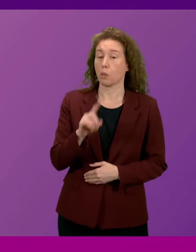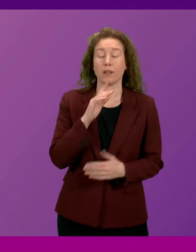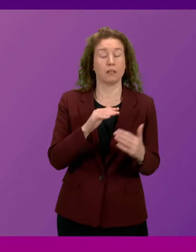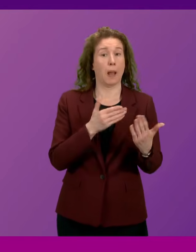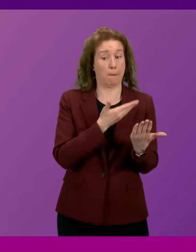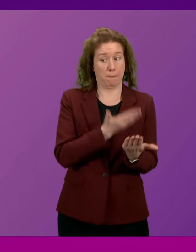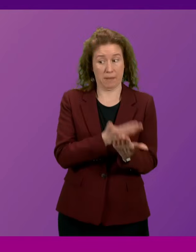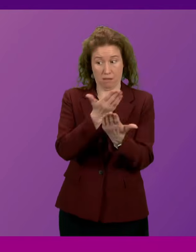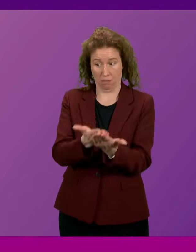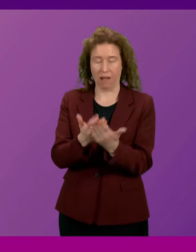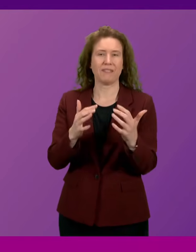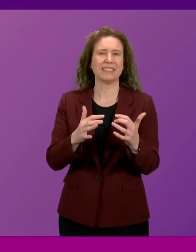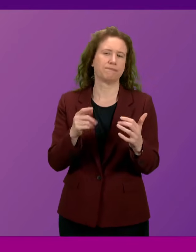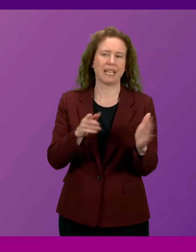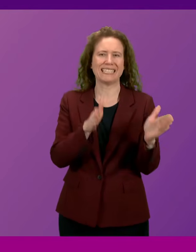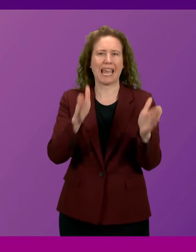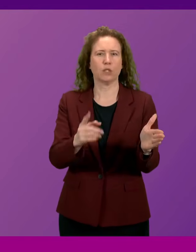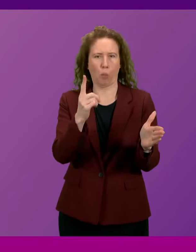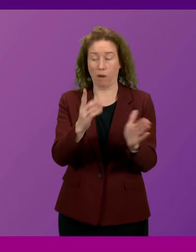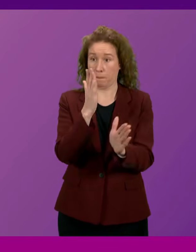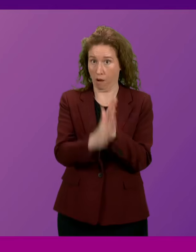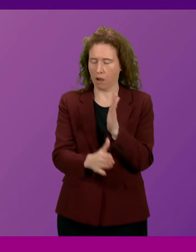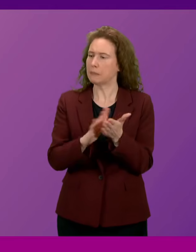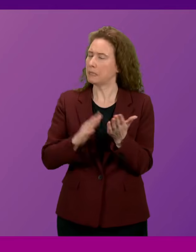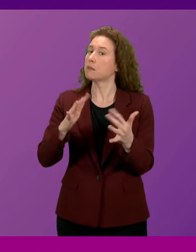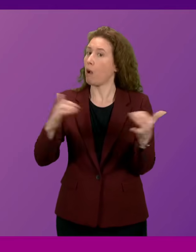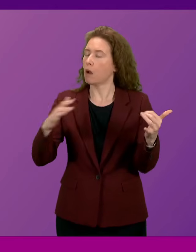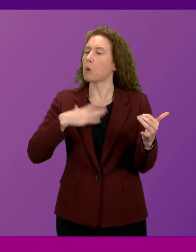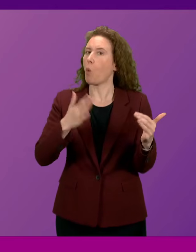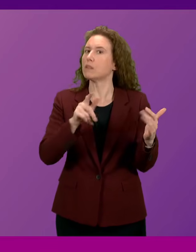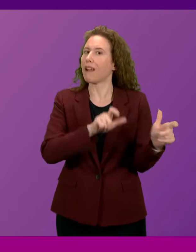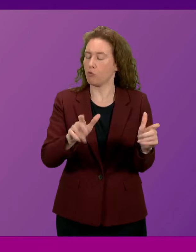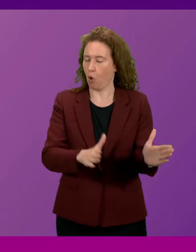thereby reflecting the will of Parliament that it should proceed to stage 2, the Scottish